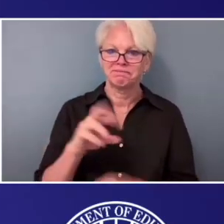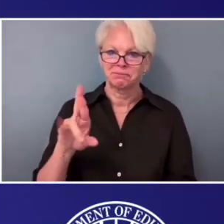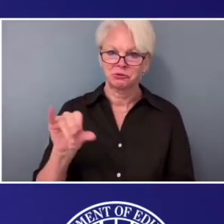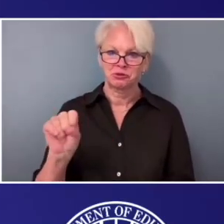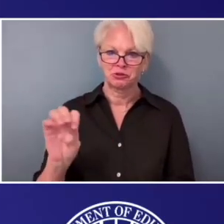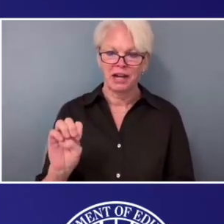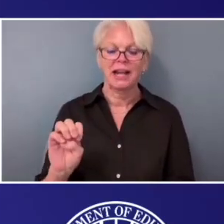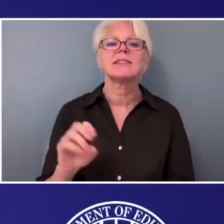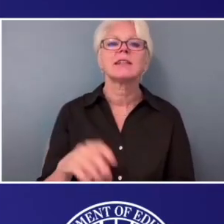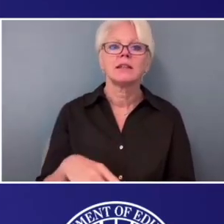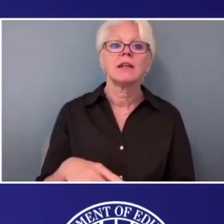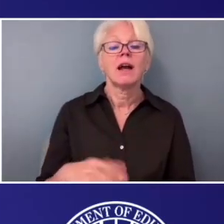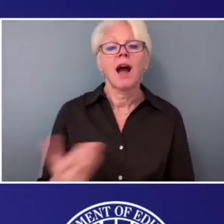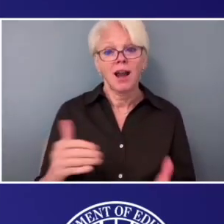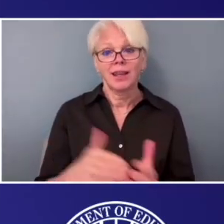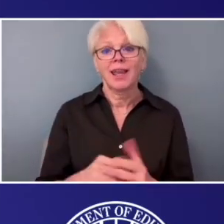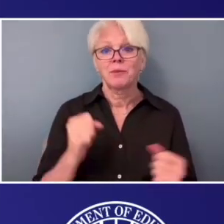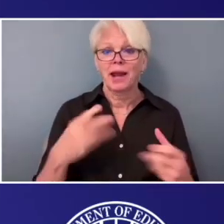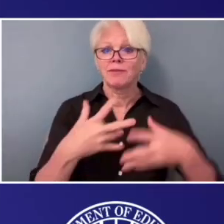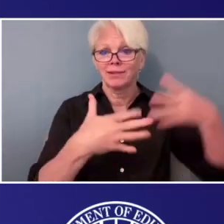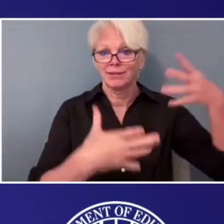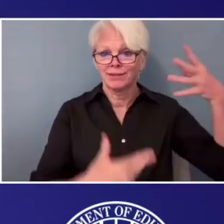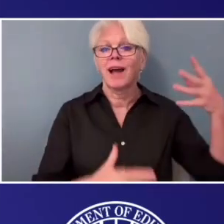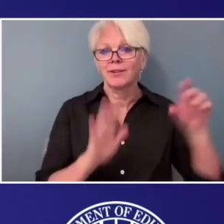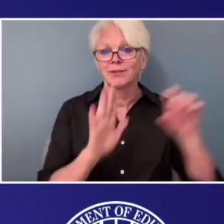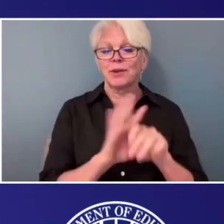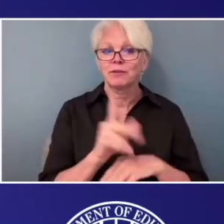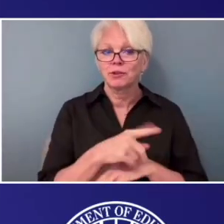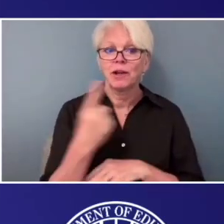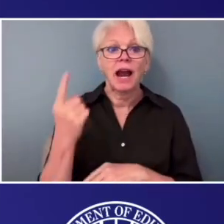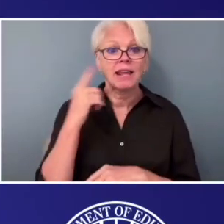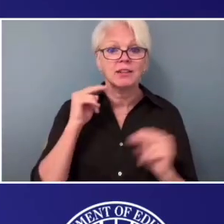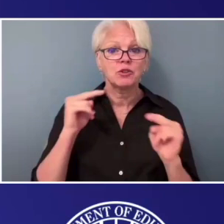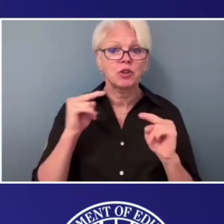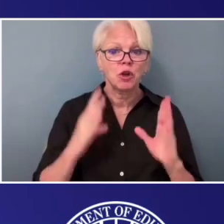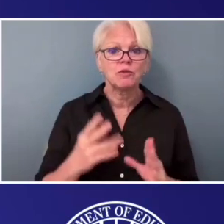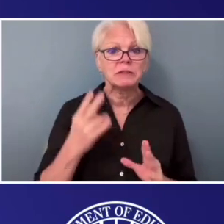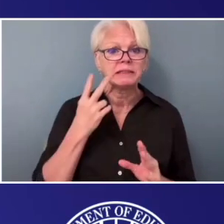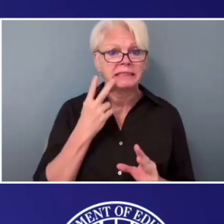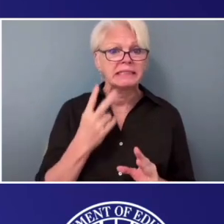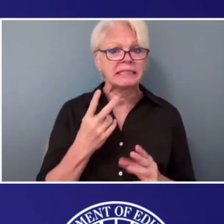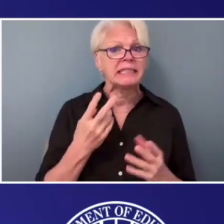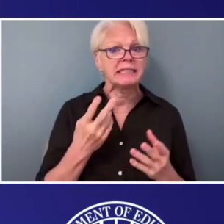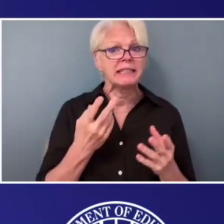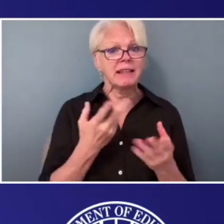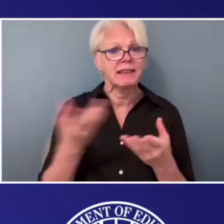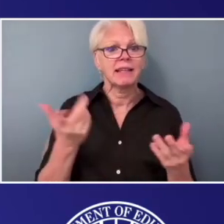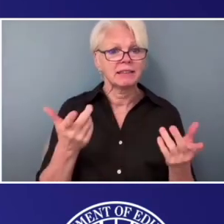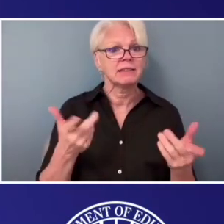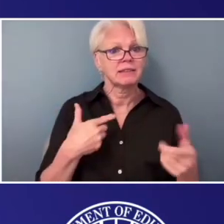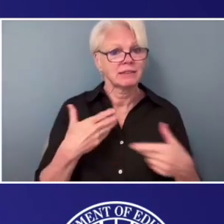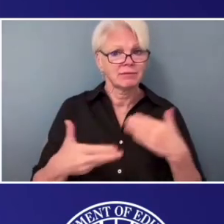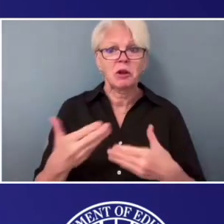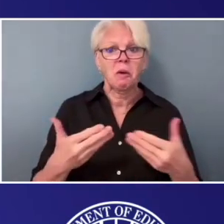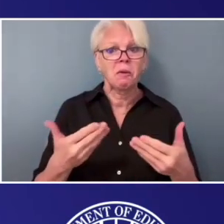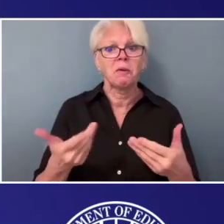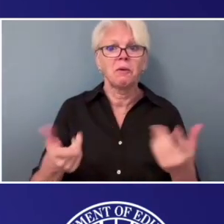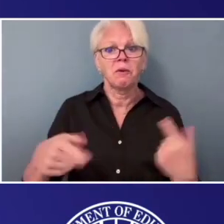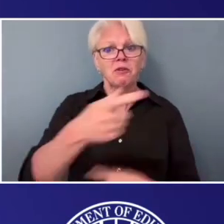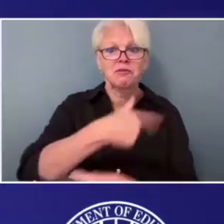today, and I think that the negotiators have seen that things move very quickly around the table. I'd ask that you remain